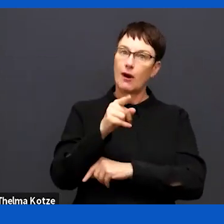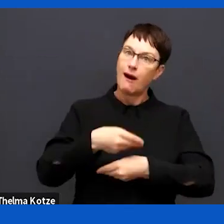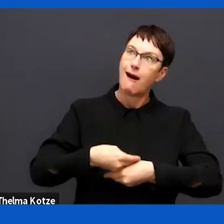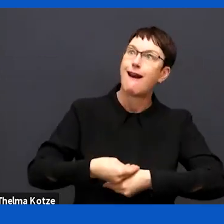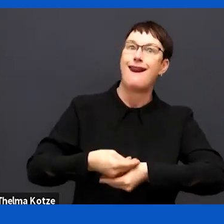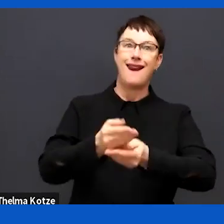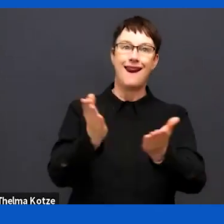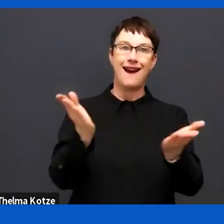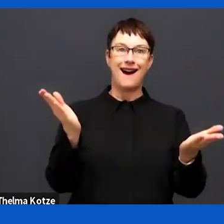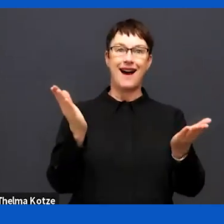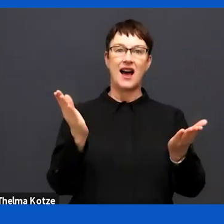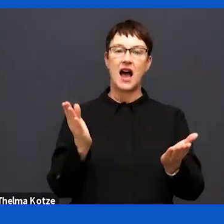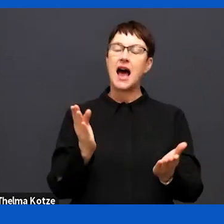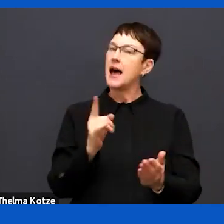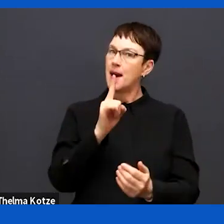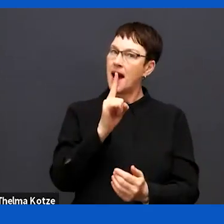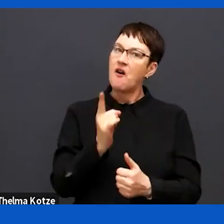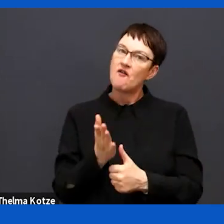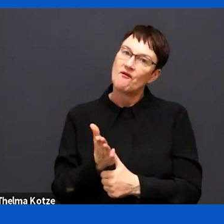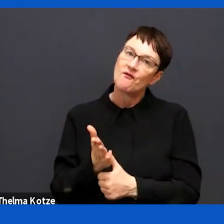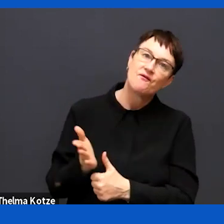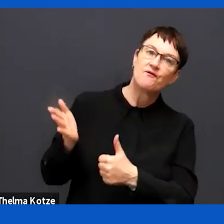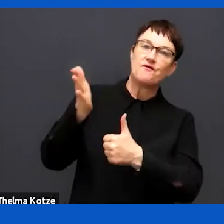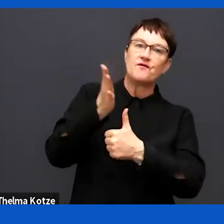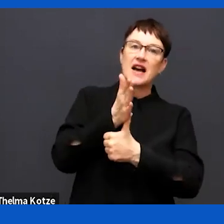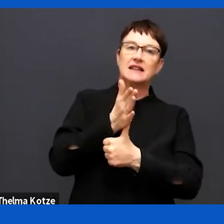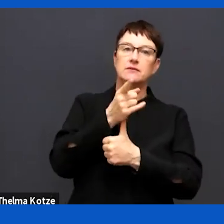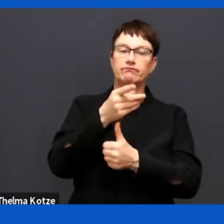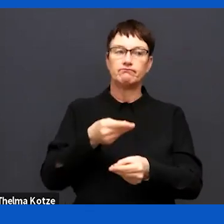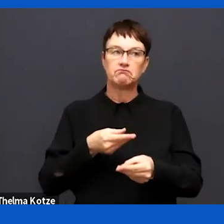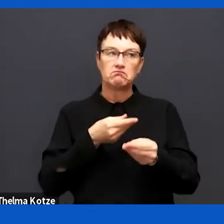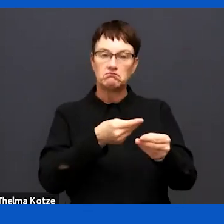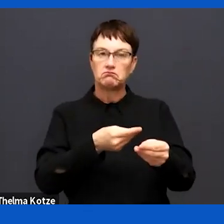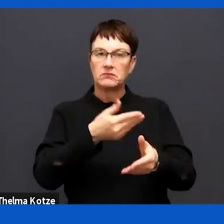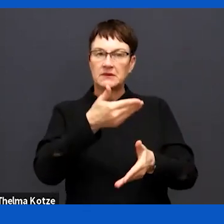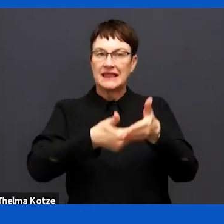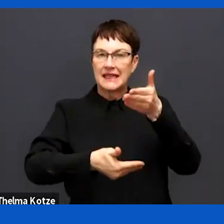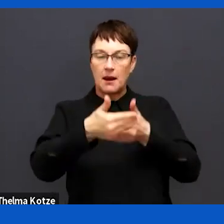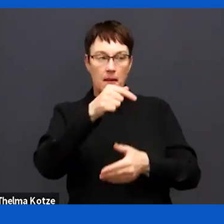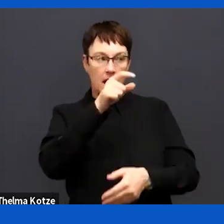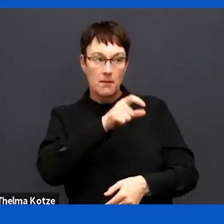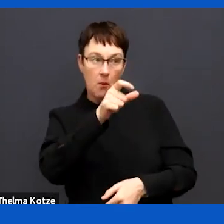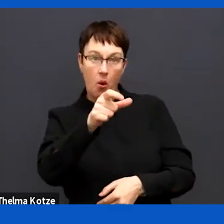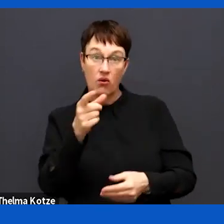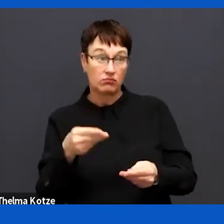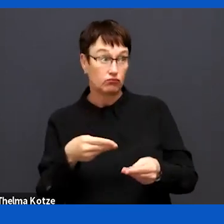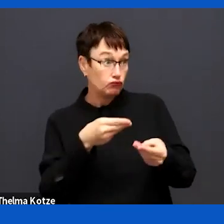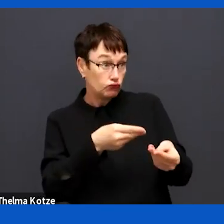only to launch an accessible tool that say, okay, you are conforming, we need to involve the user.